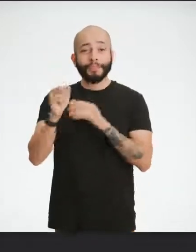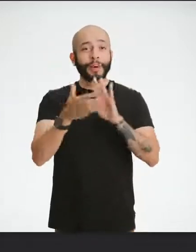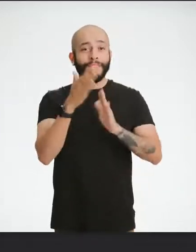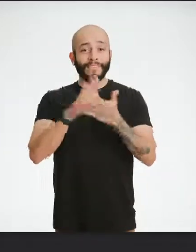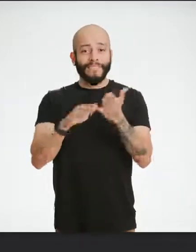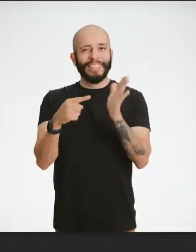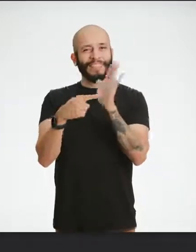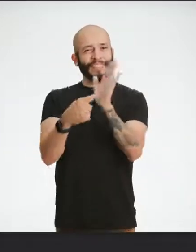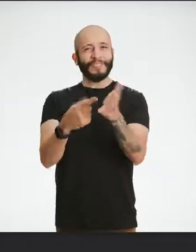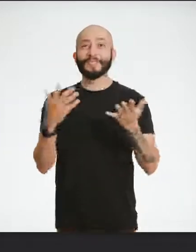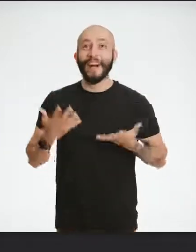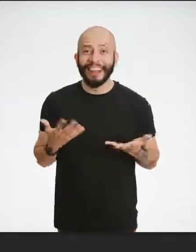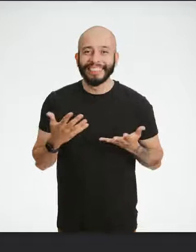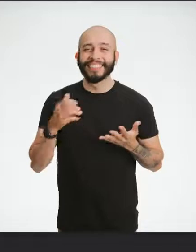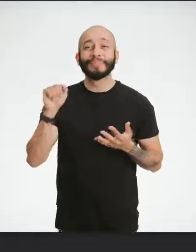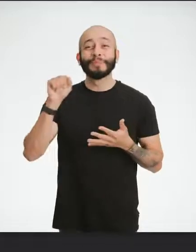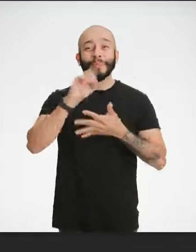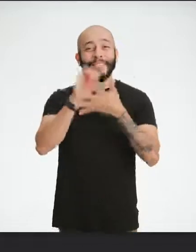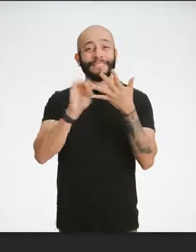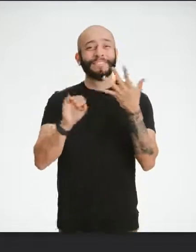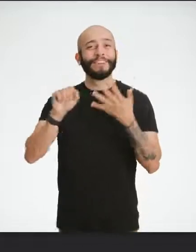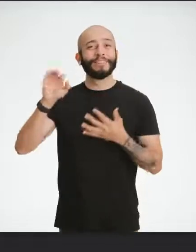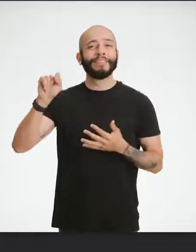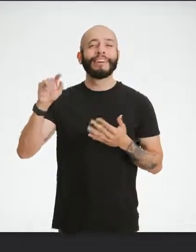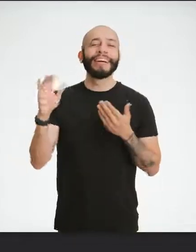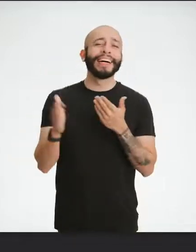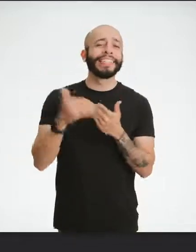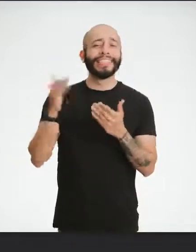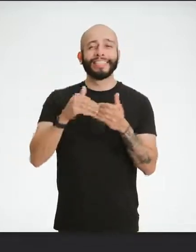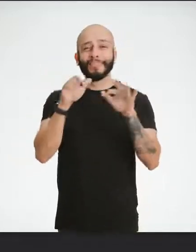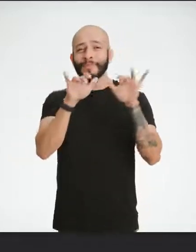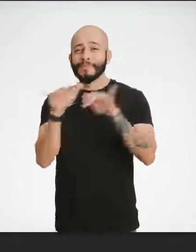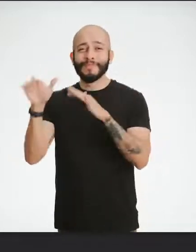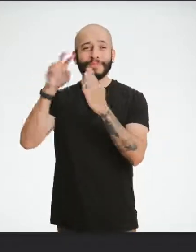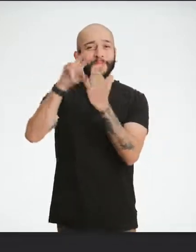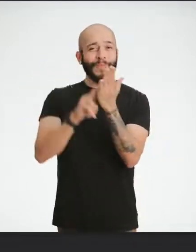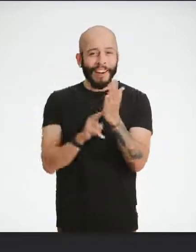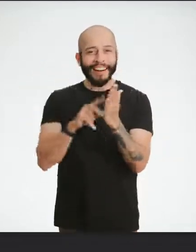Distributed actors and other concurrency features show just how easy Swift code can be to read